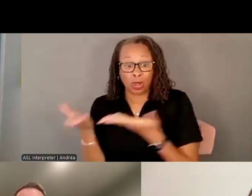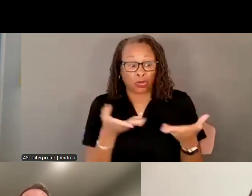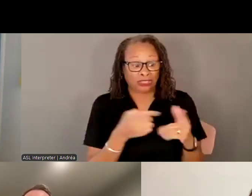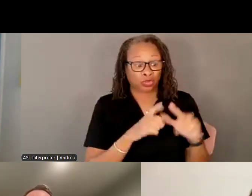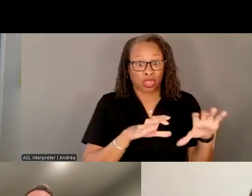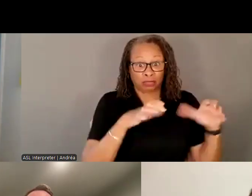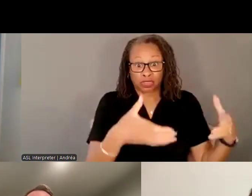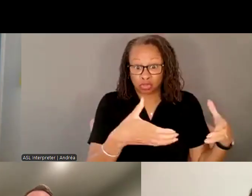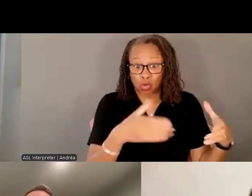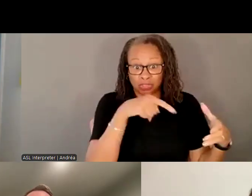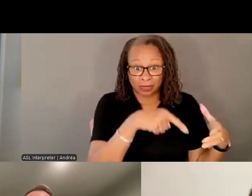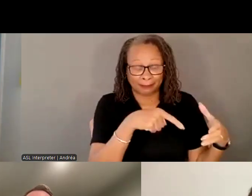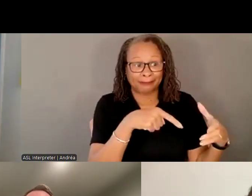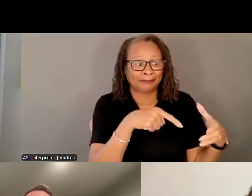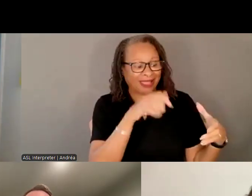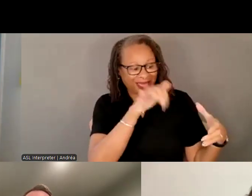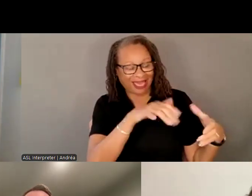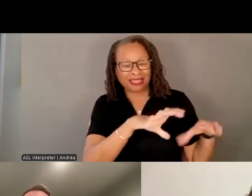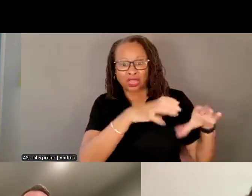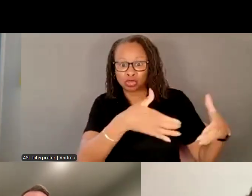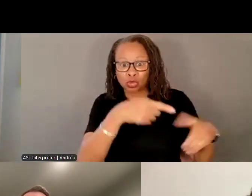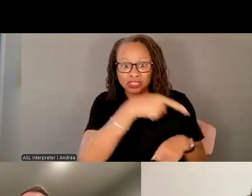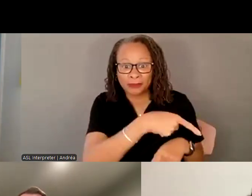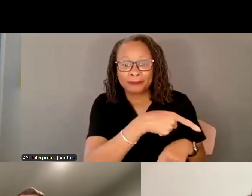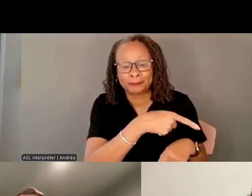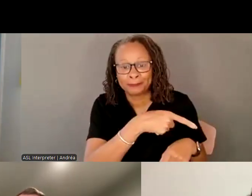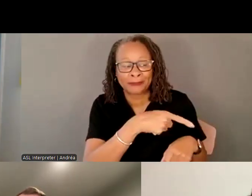And the consortium was such a wonderful partner